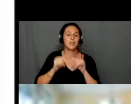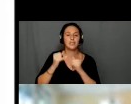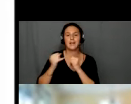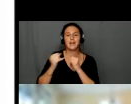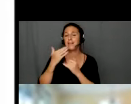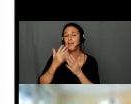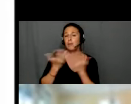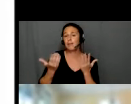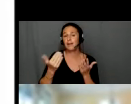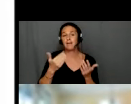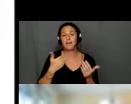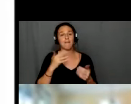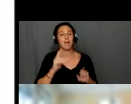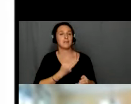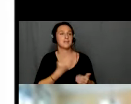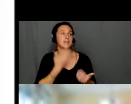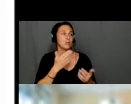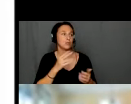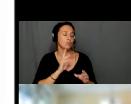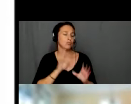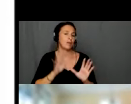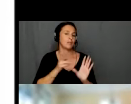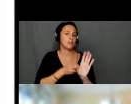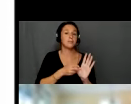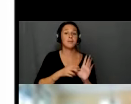much for having us, it's really great to participate today.